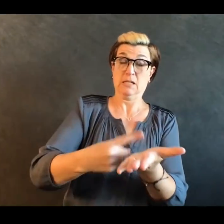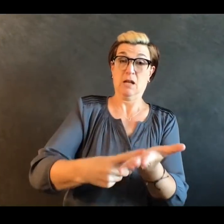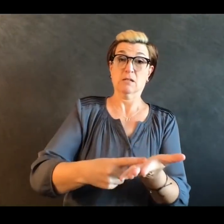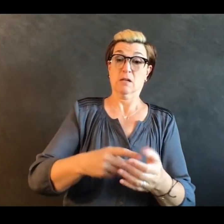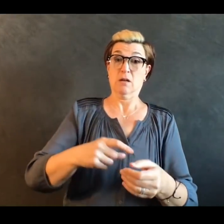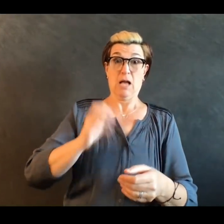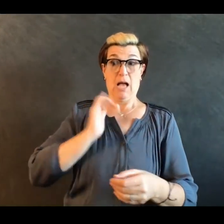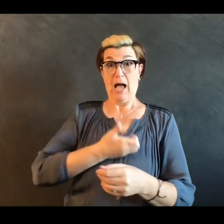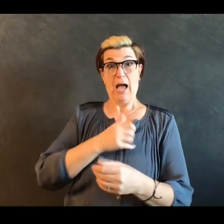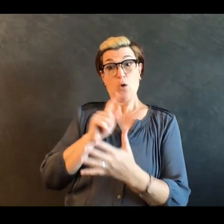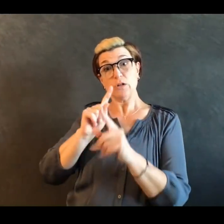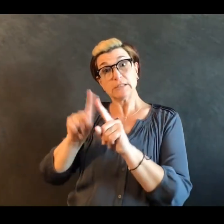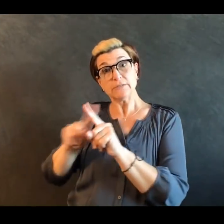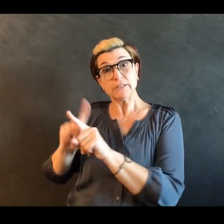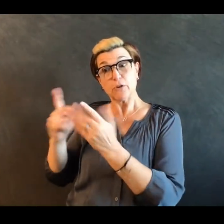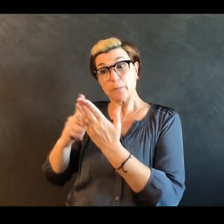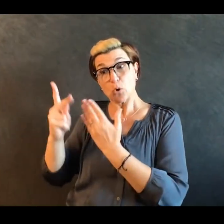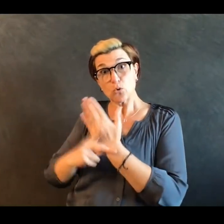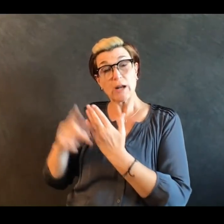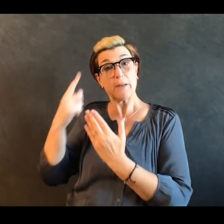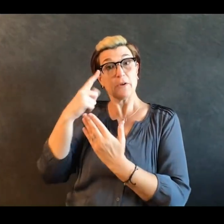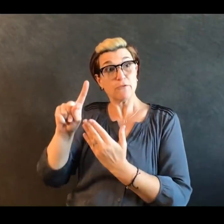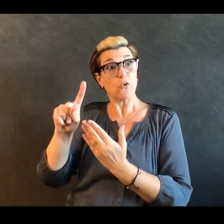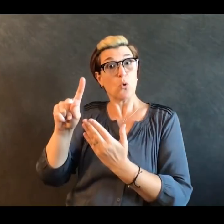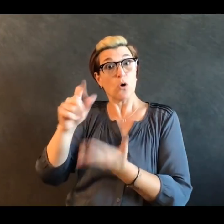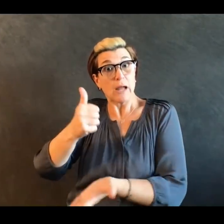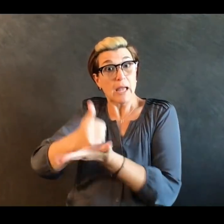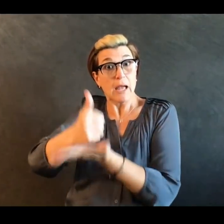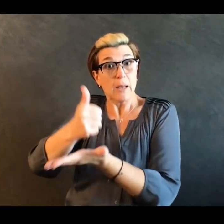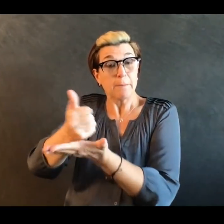address the present crisis and they provided valuable insights on how to